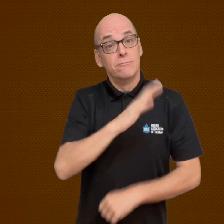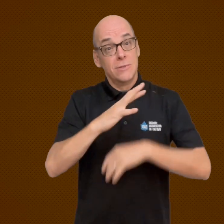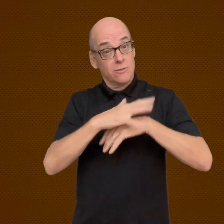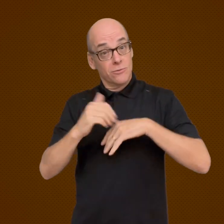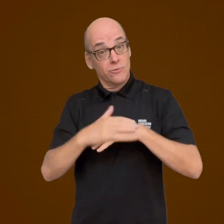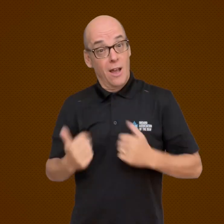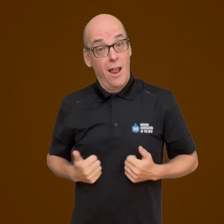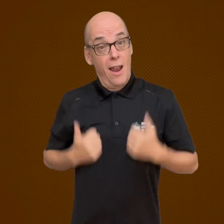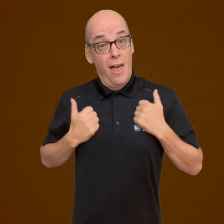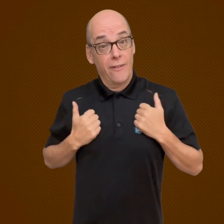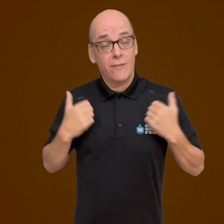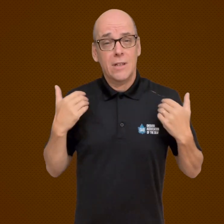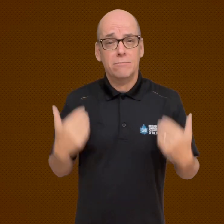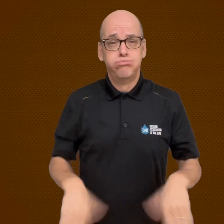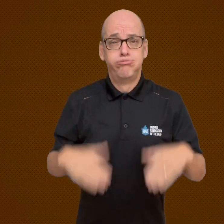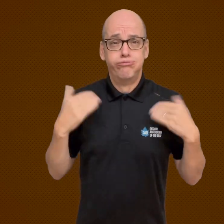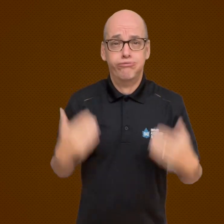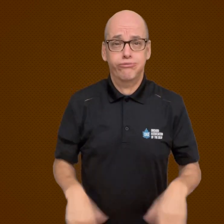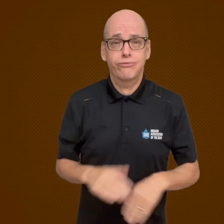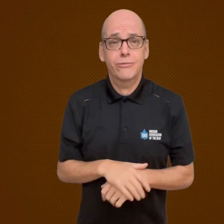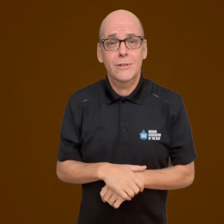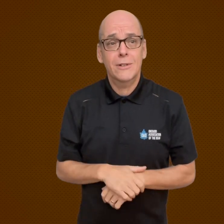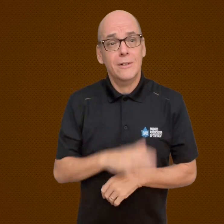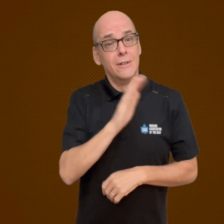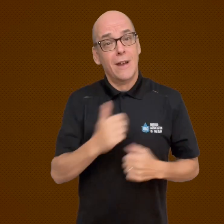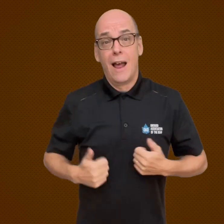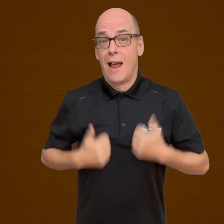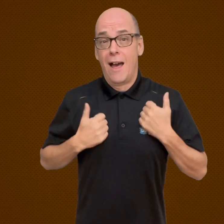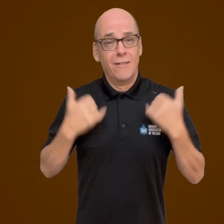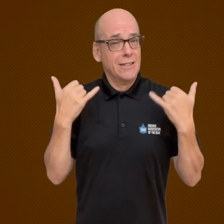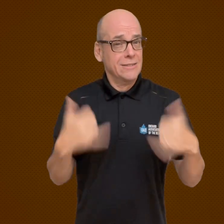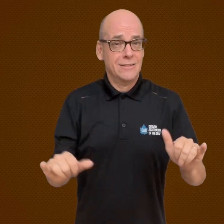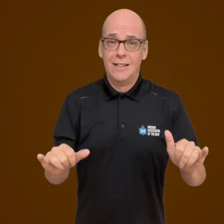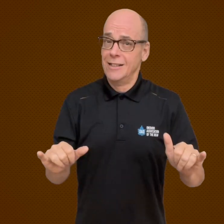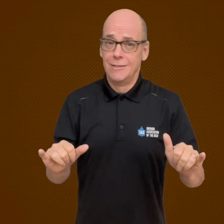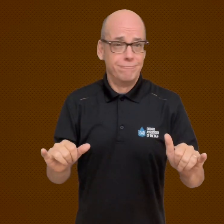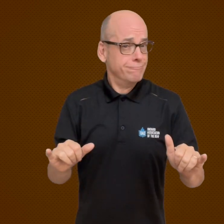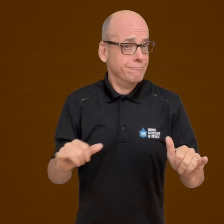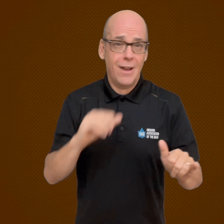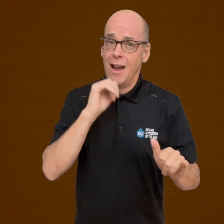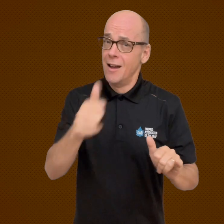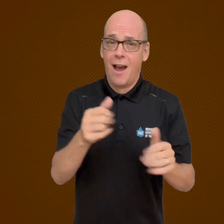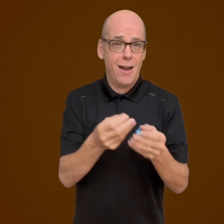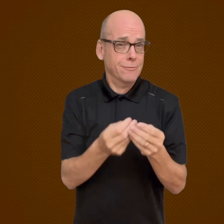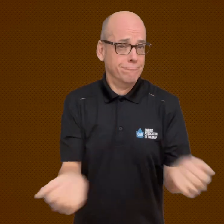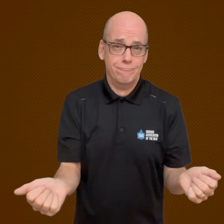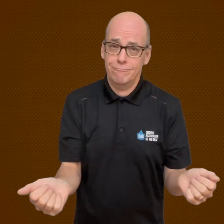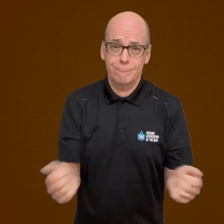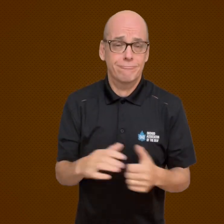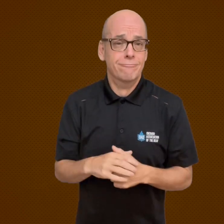The lives of many Indigenous people are still challenging and many issues remain unresolved.